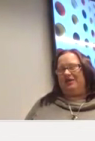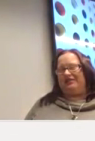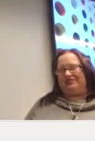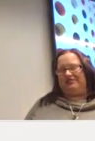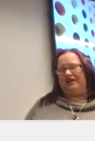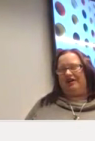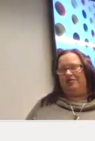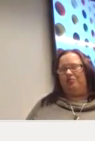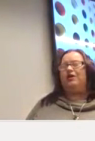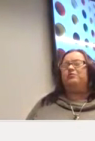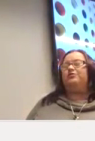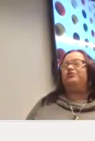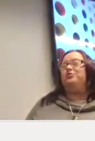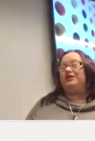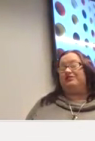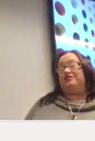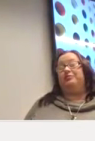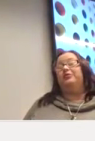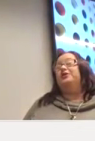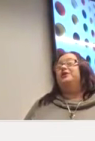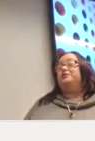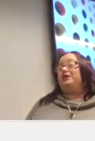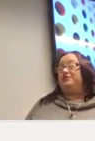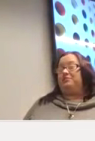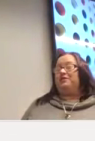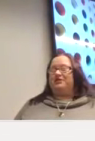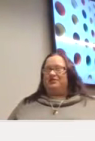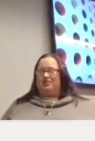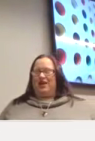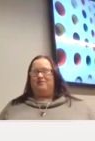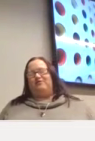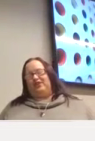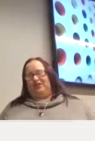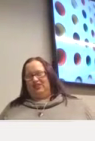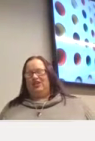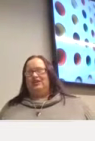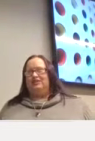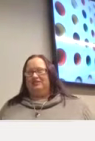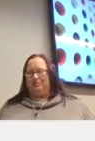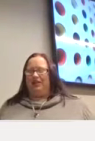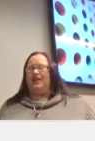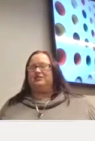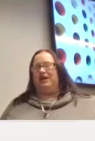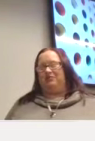Often games become less accessible when you take them into Zoom.